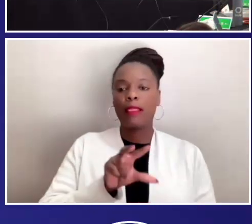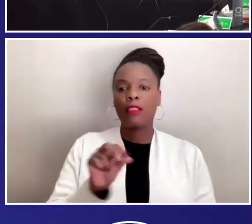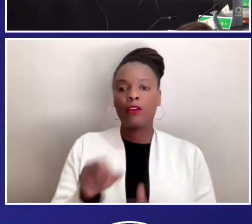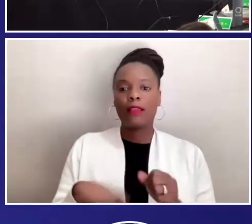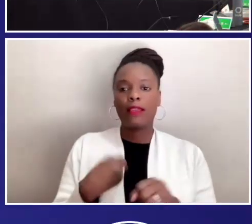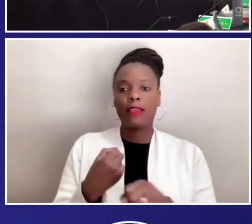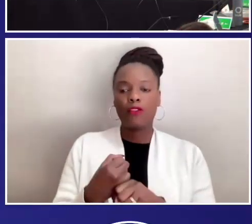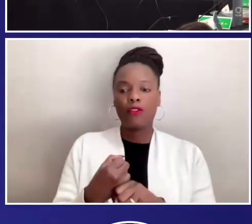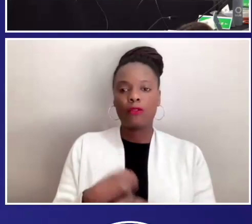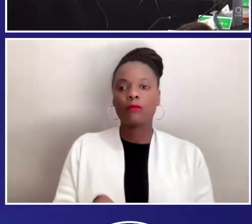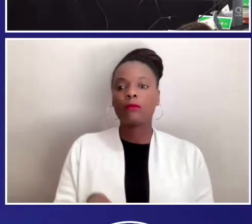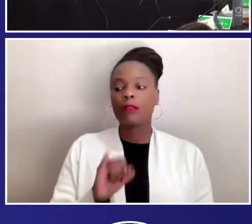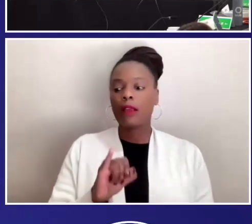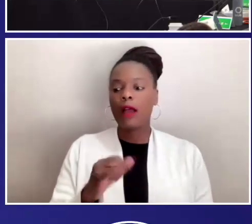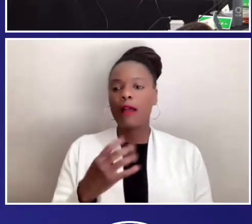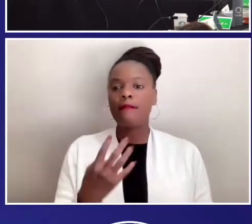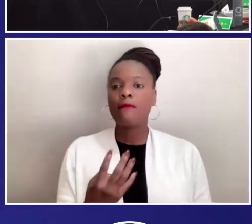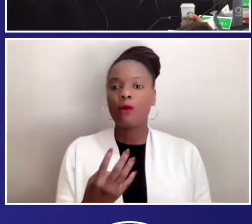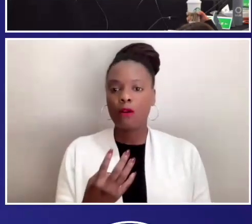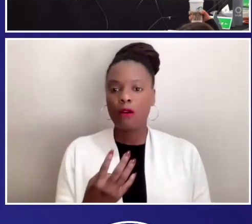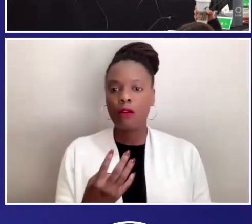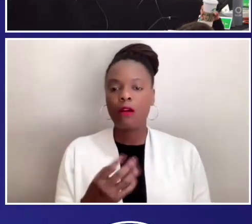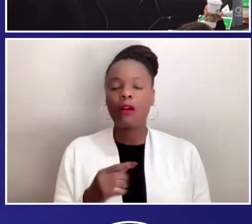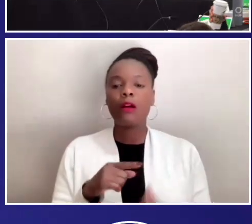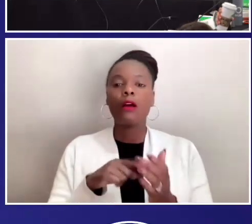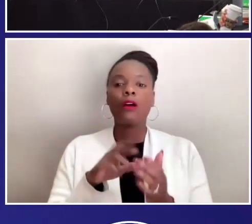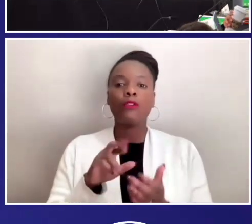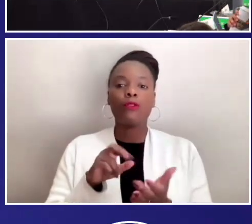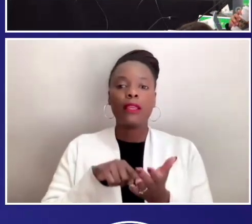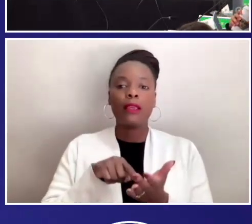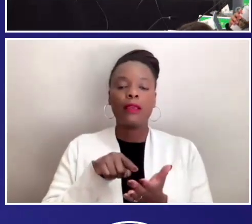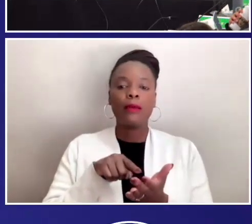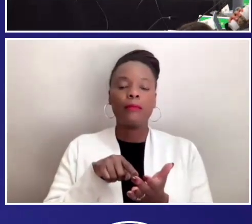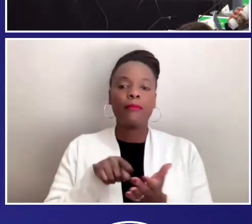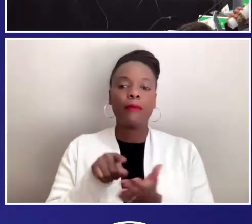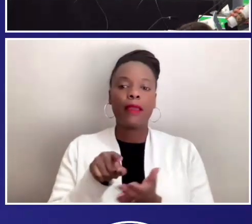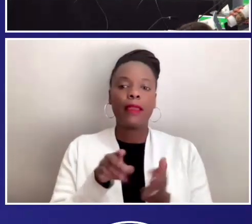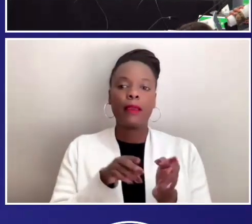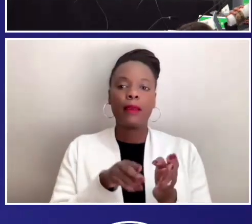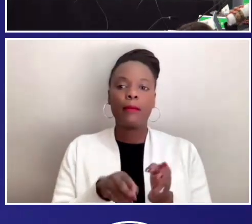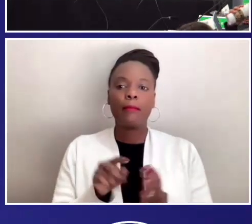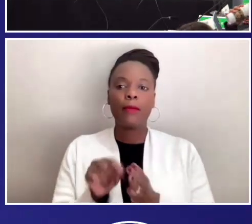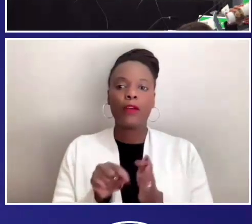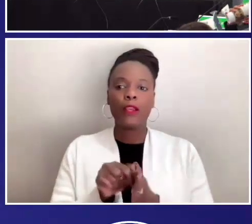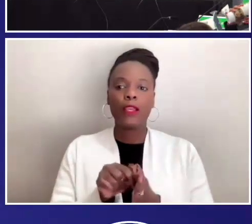the repayment plan described in this paragraph (b)(2) does not include period of authorized deferment or forbearance.